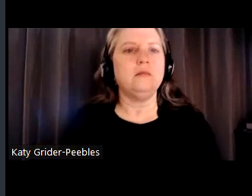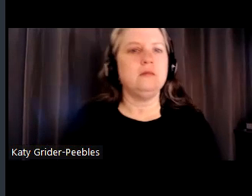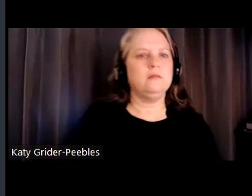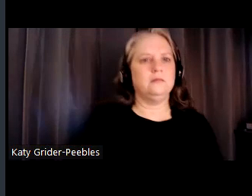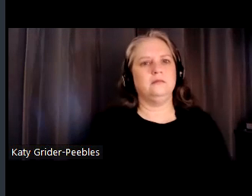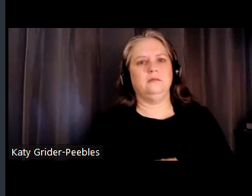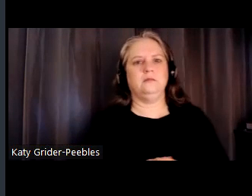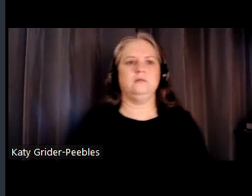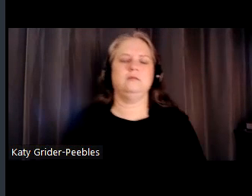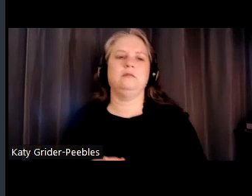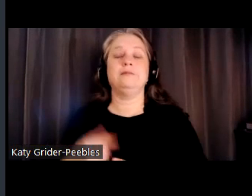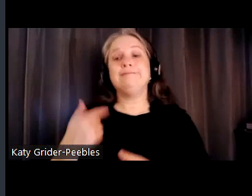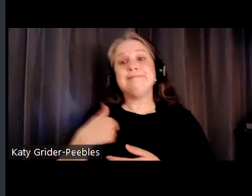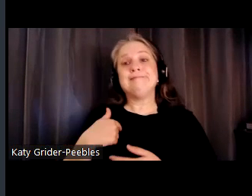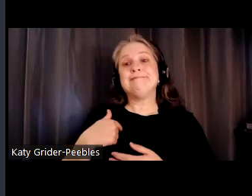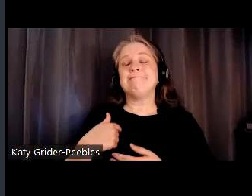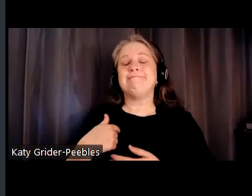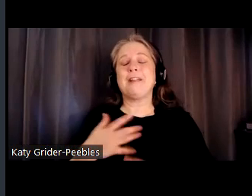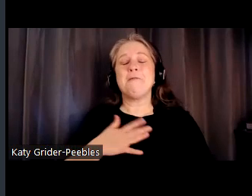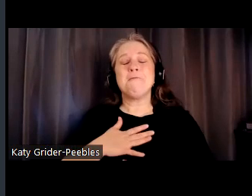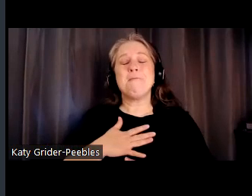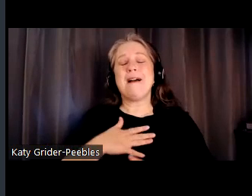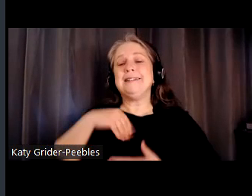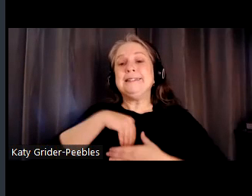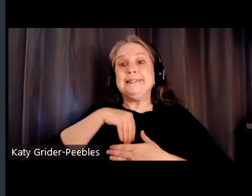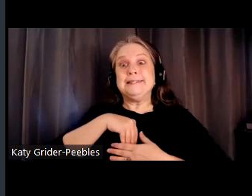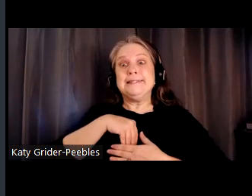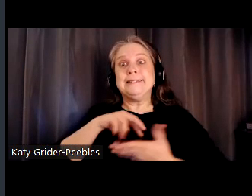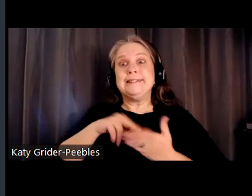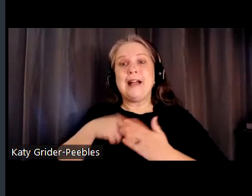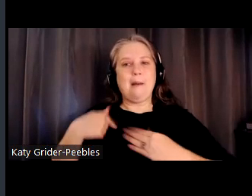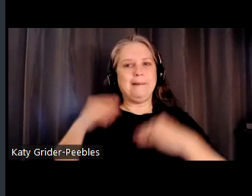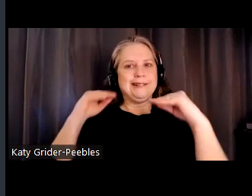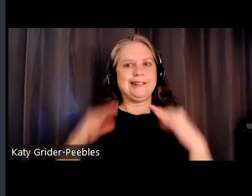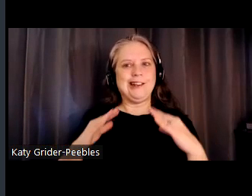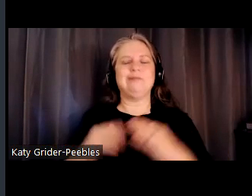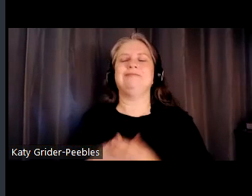I'm a teacher at heart, and so I never start a presentation without learning objectives.